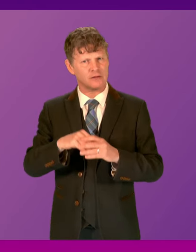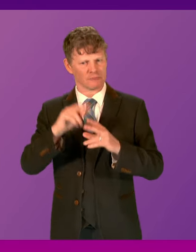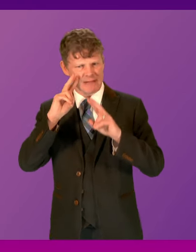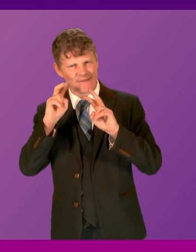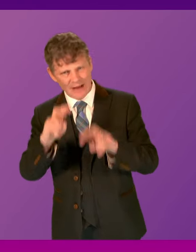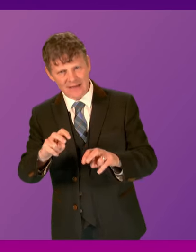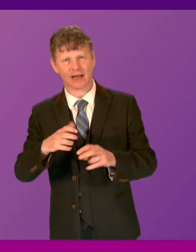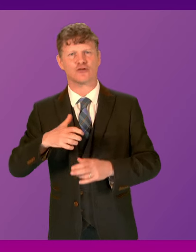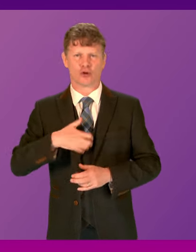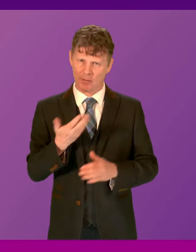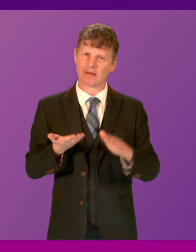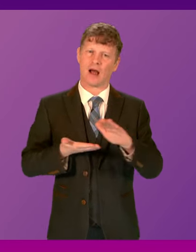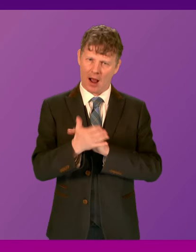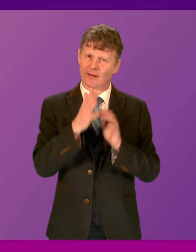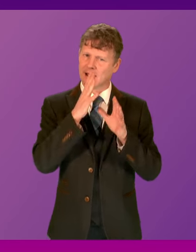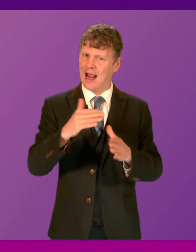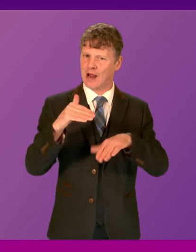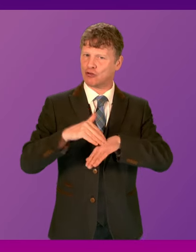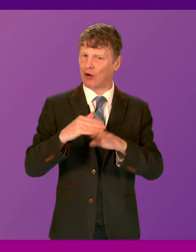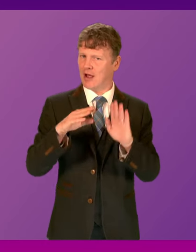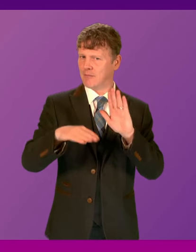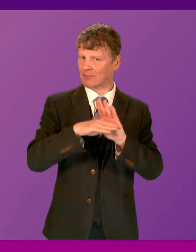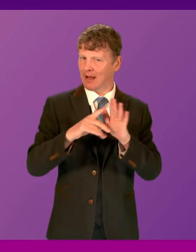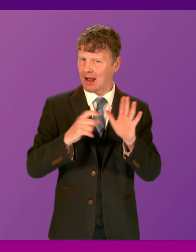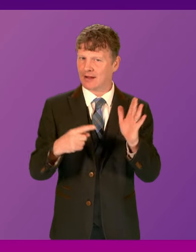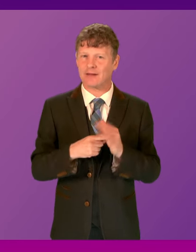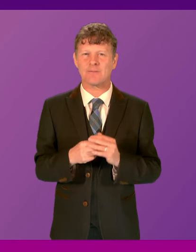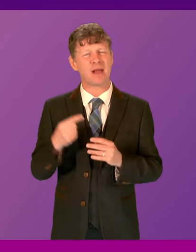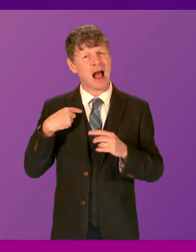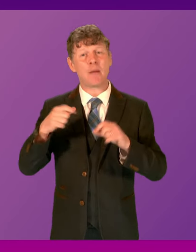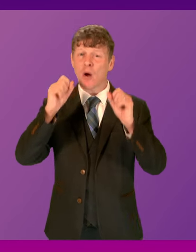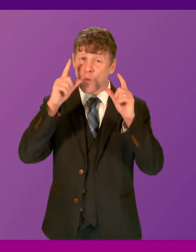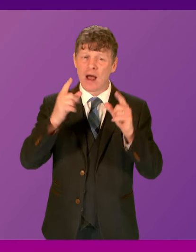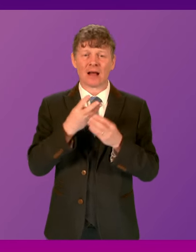made under the act. As I have said previously, I am aware that some commentary on the act is not